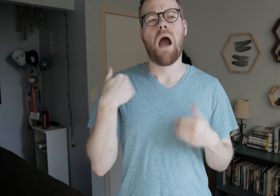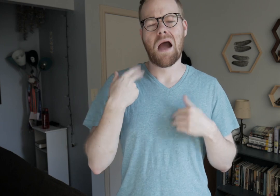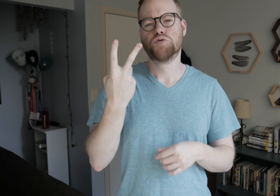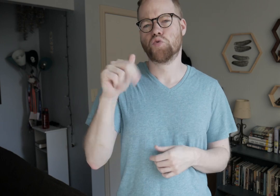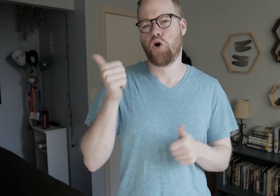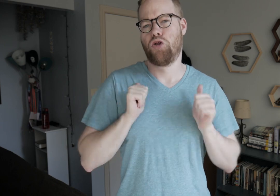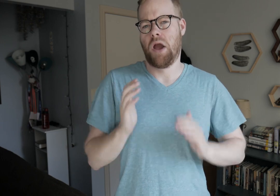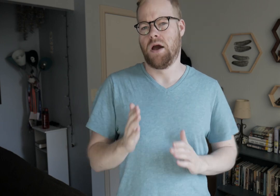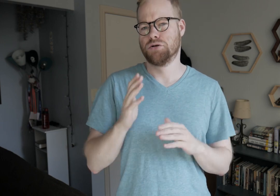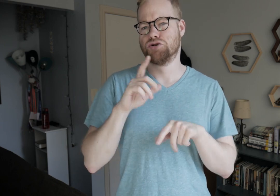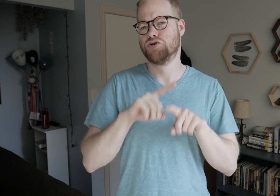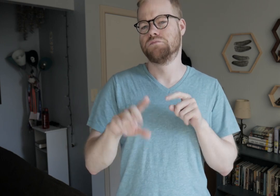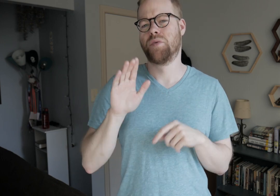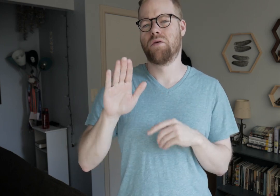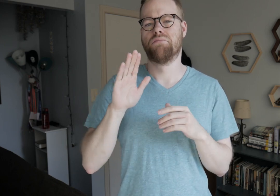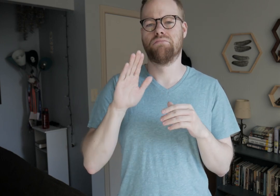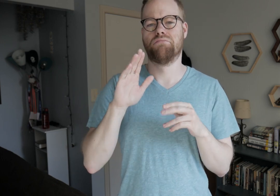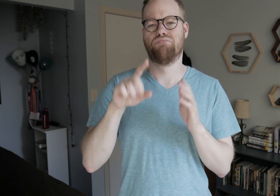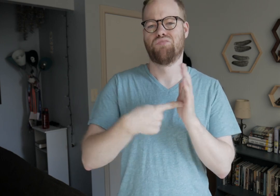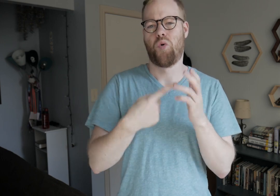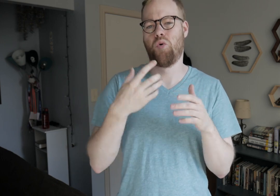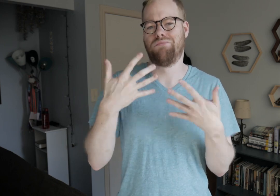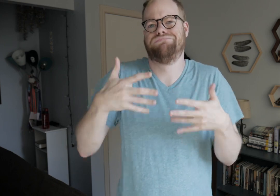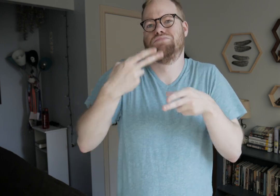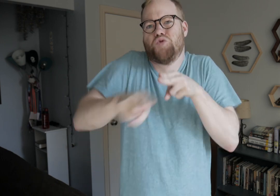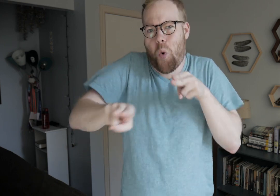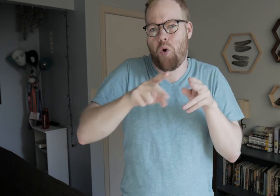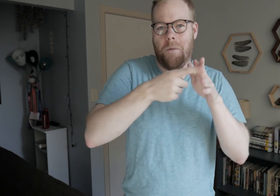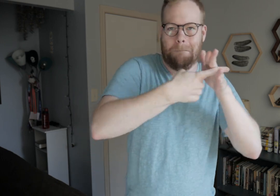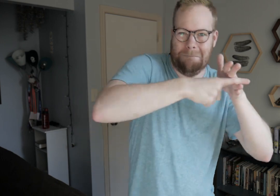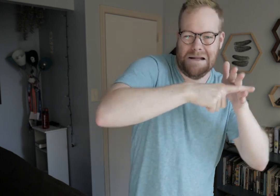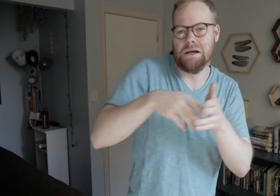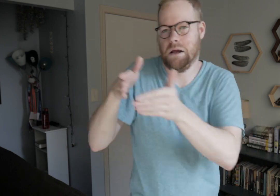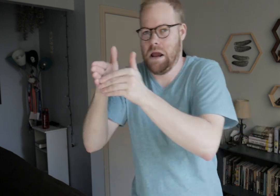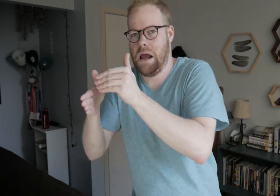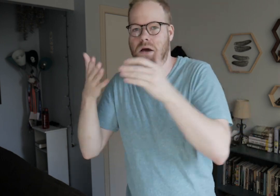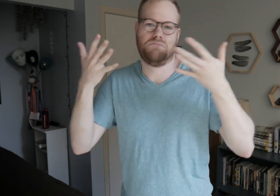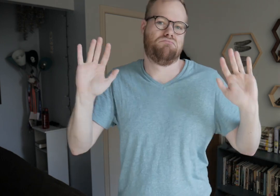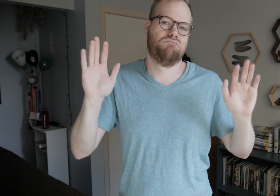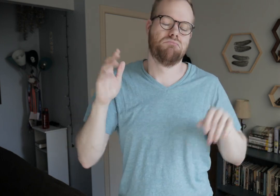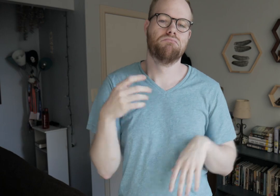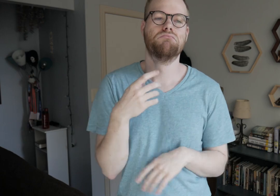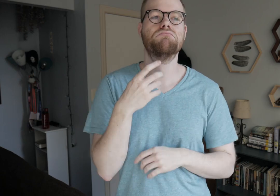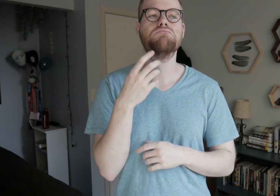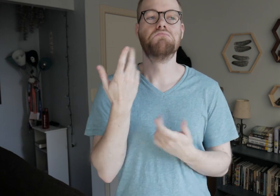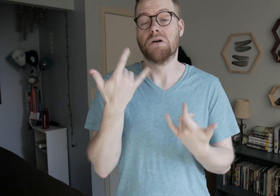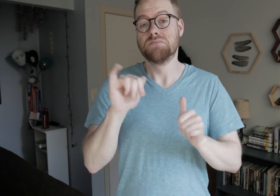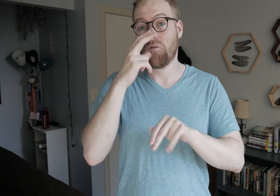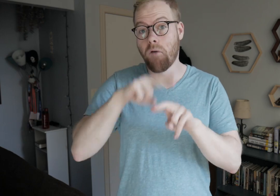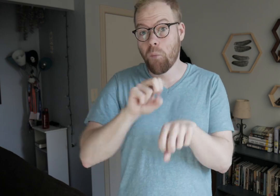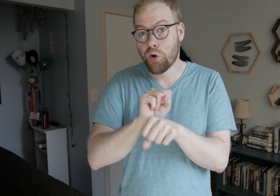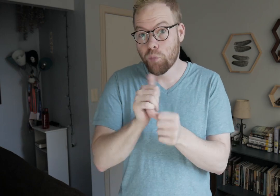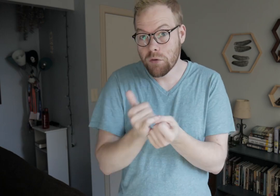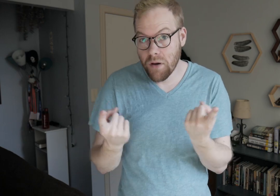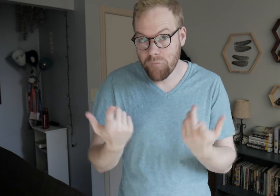There were two other actors but their role was very short, just at the very beginning and the very ending. It was still fun working with everyone!